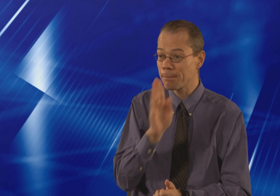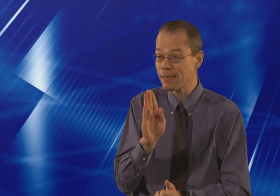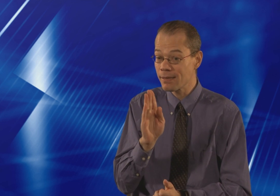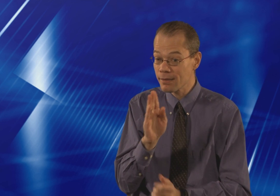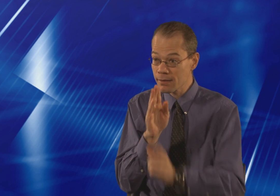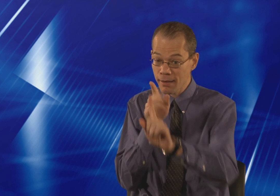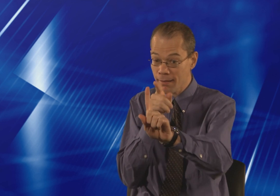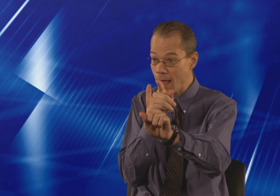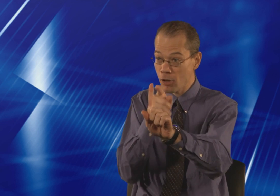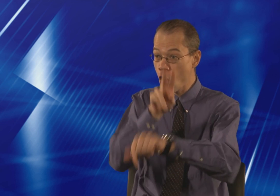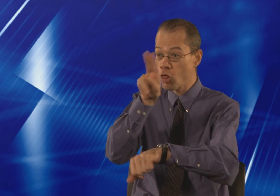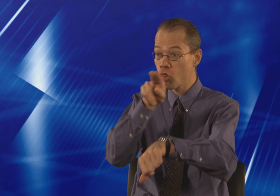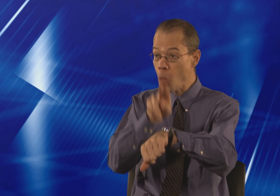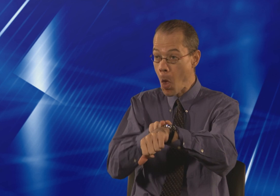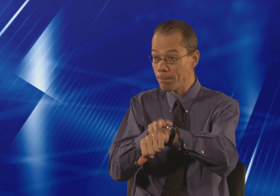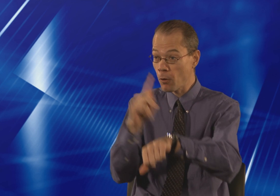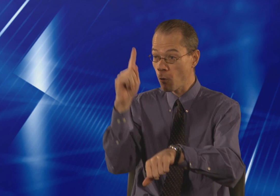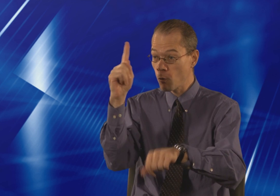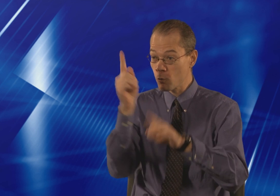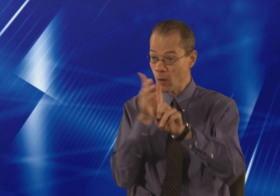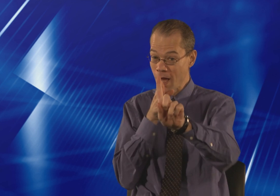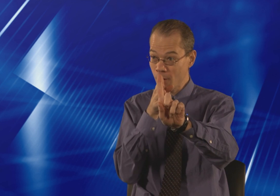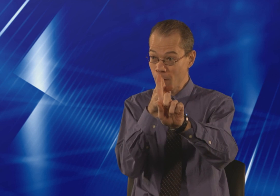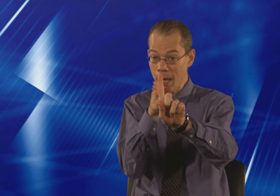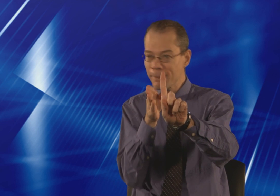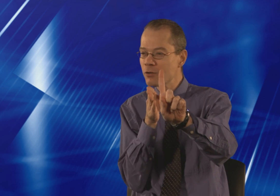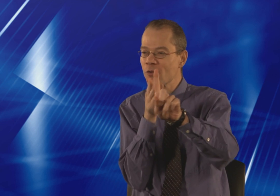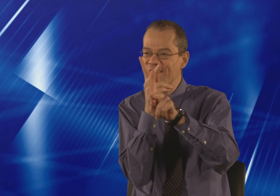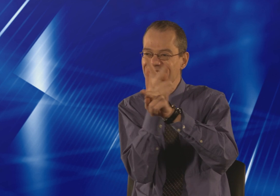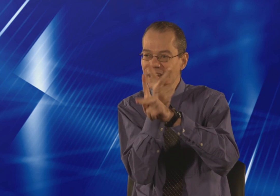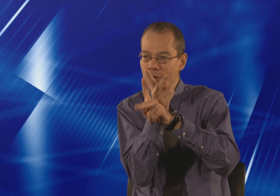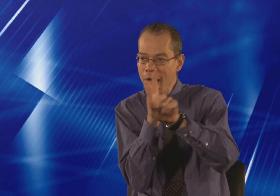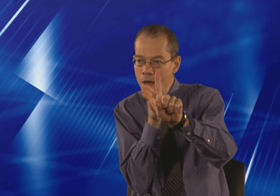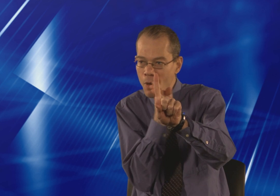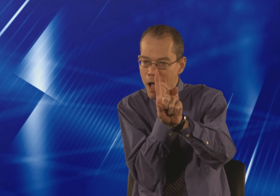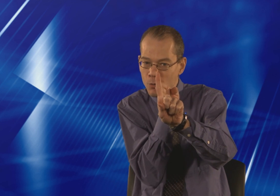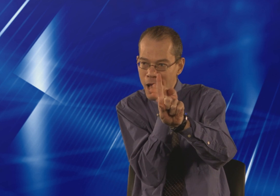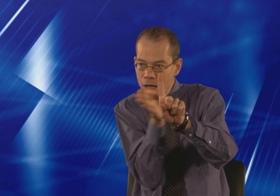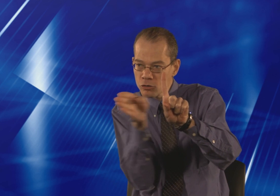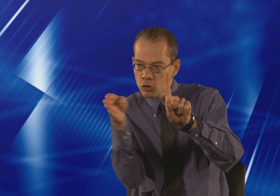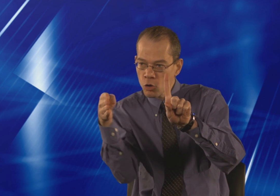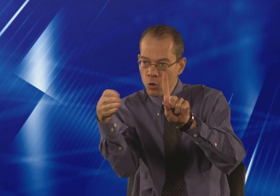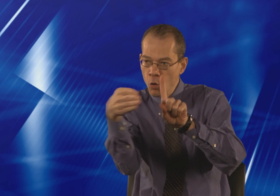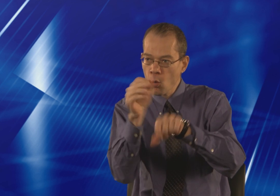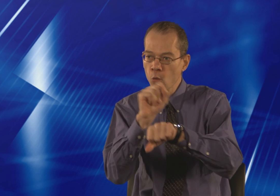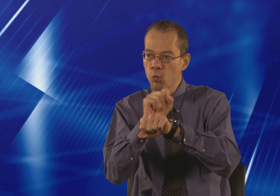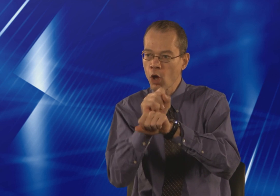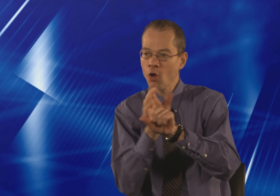Because it might not be a normal route. You might have to take a wandering path